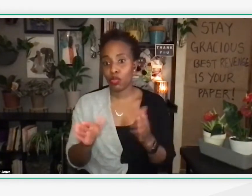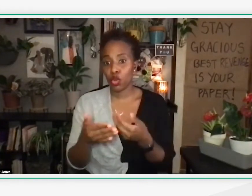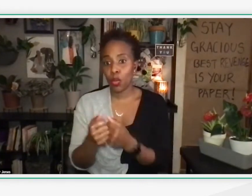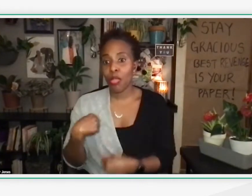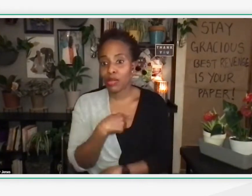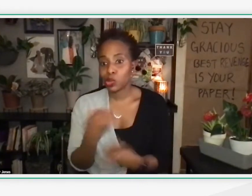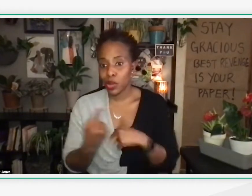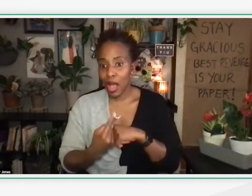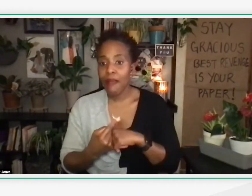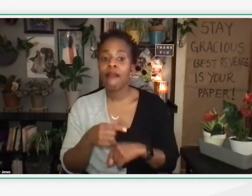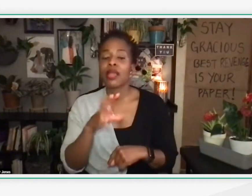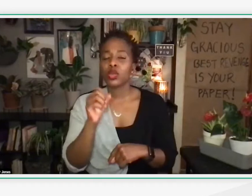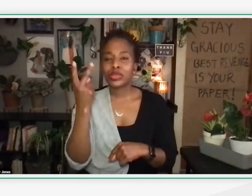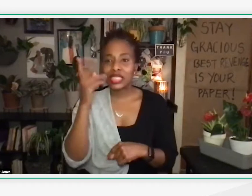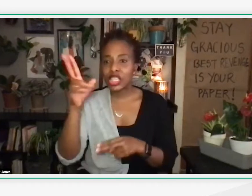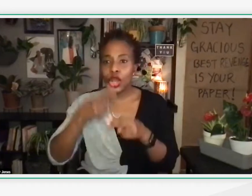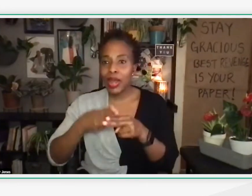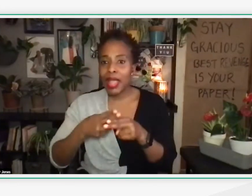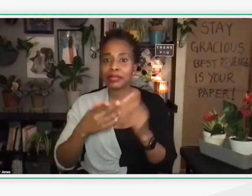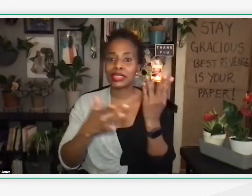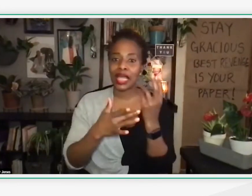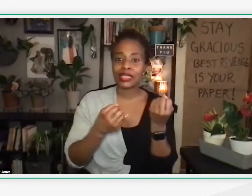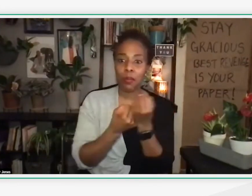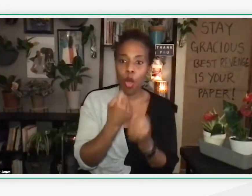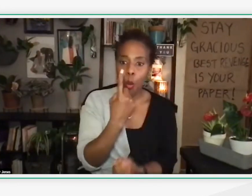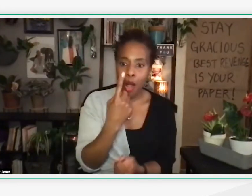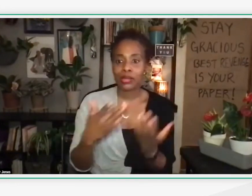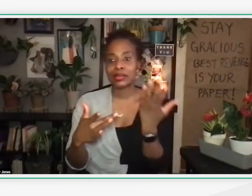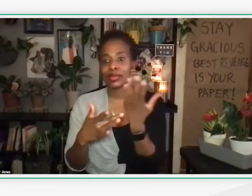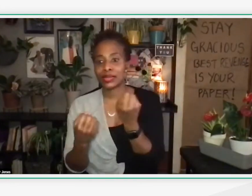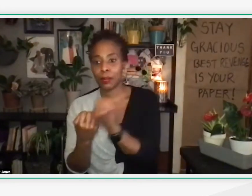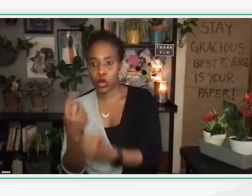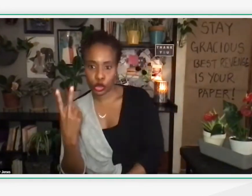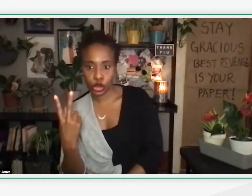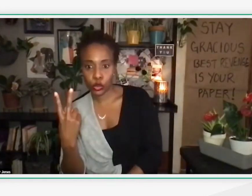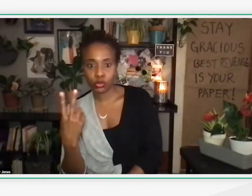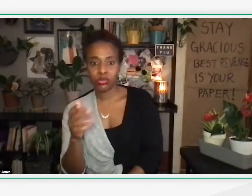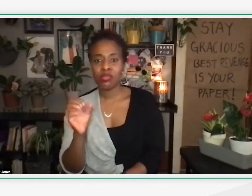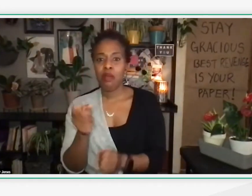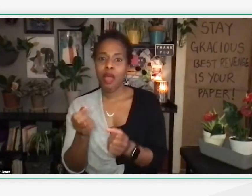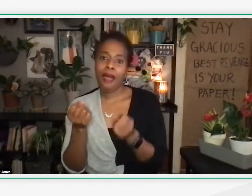support people here with us this evening. You'll see Tech Support 1 and Tech Support 2.